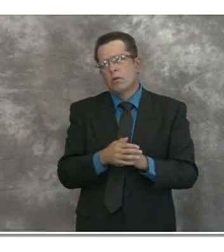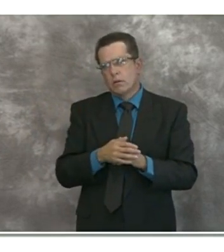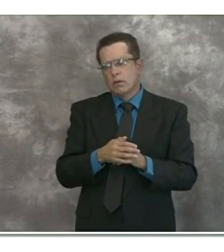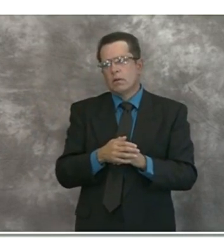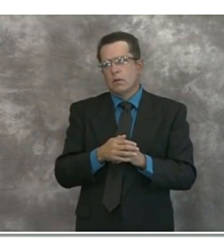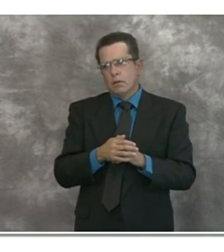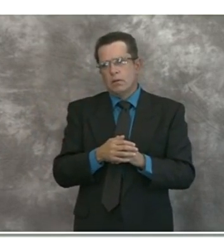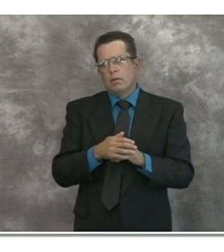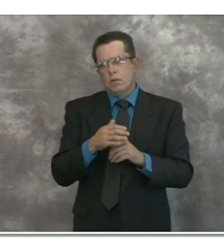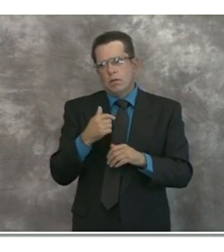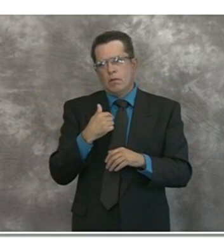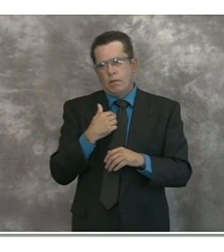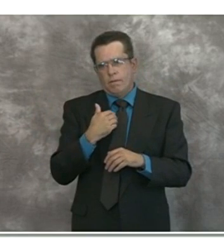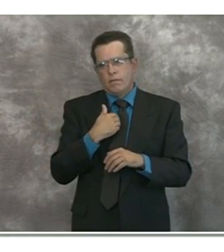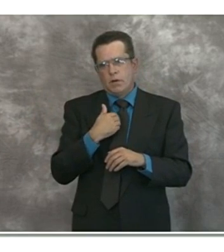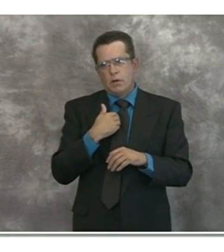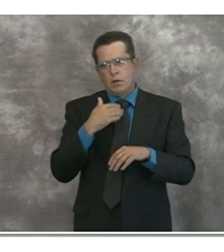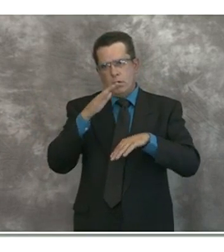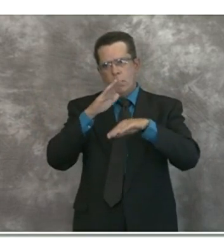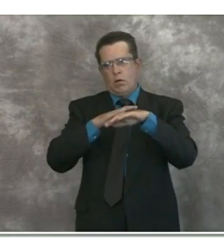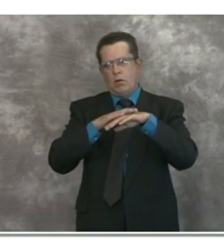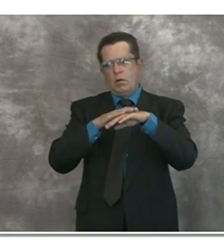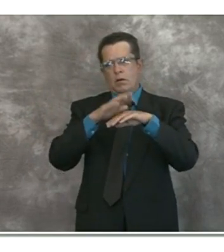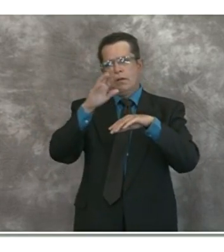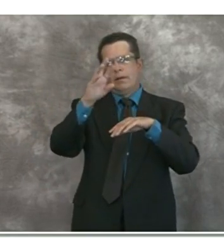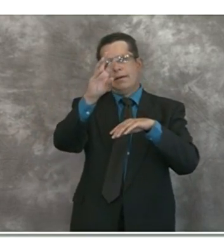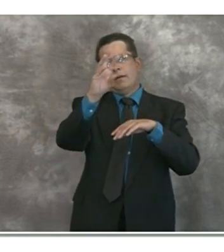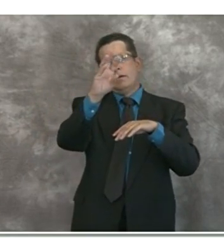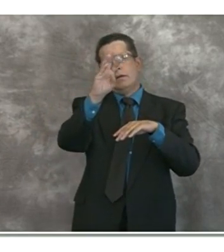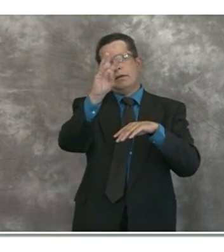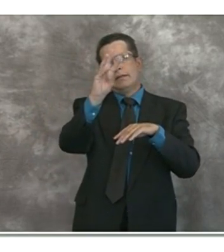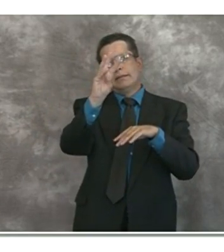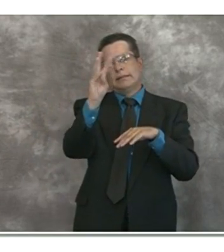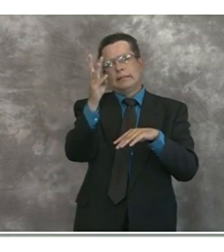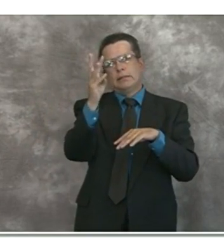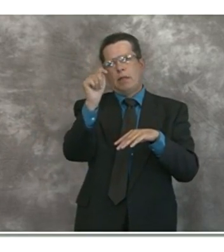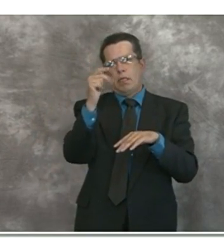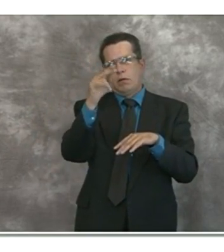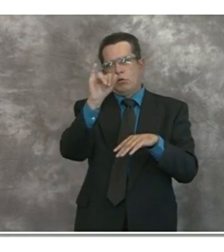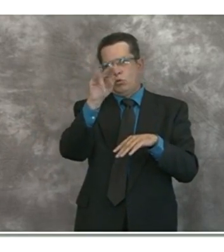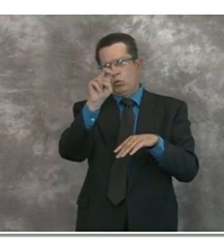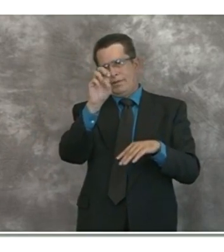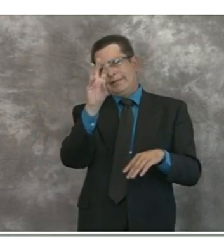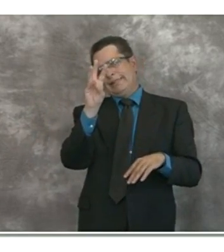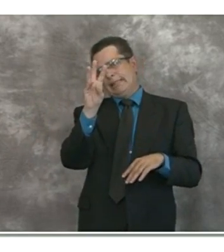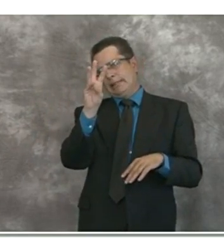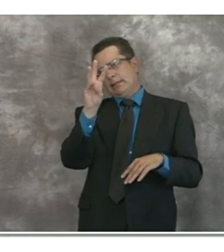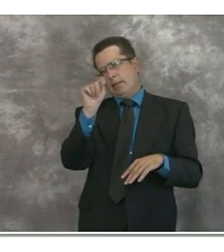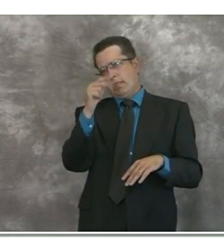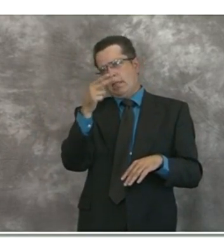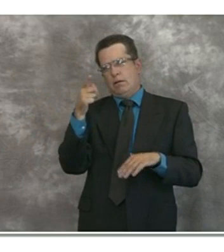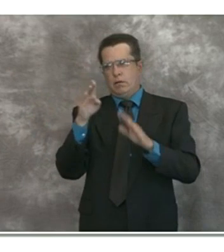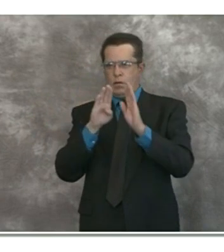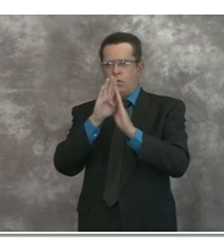CAN SEE DAILY NUMBER OF CASES. THAT ARE SHOWN. AND THERE WAS